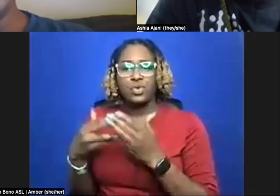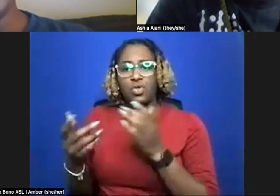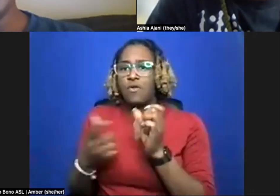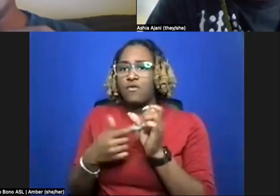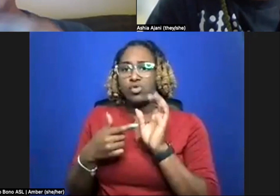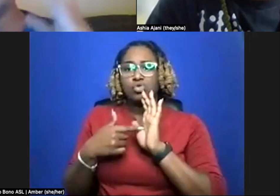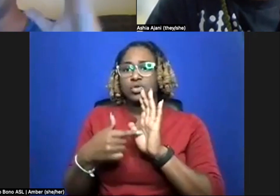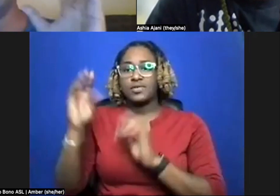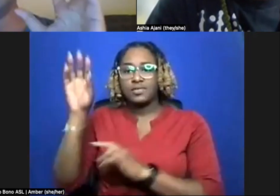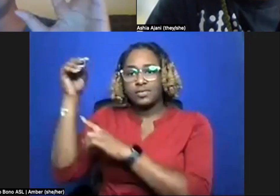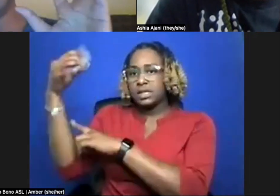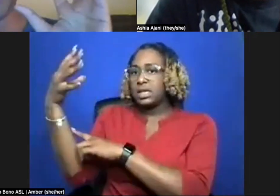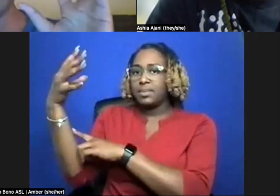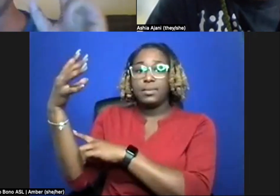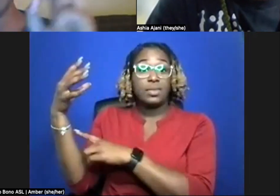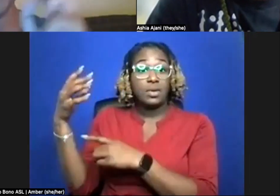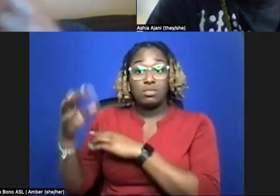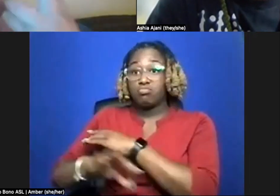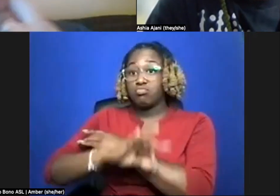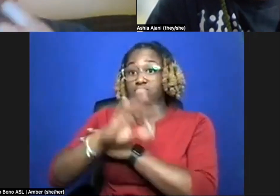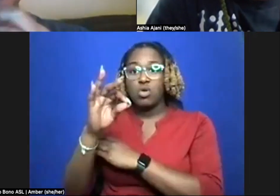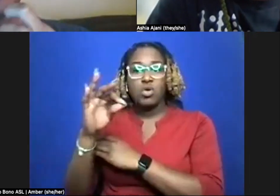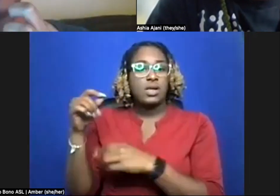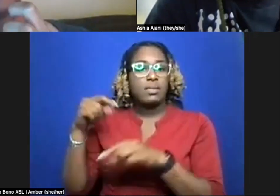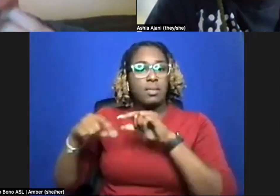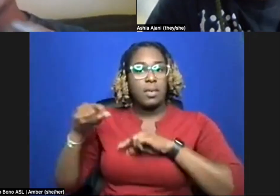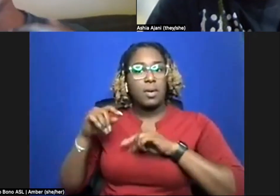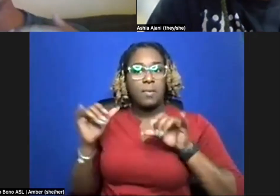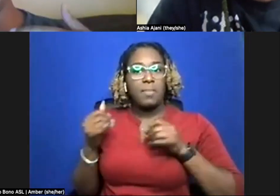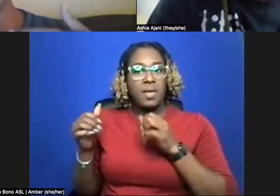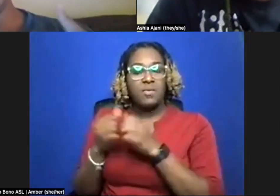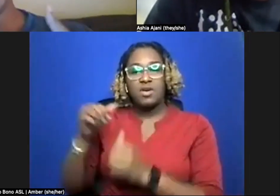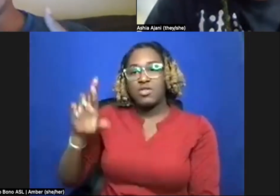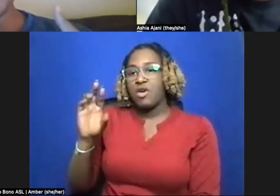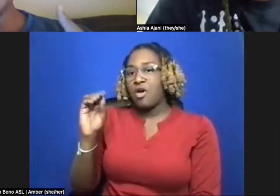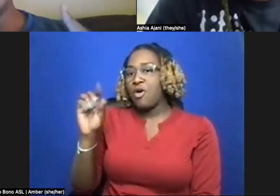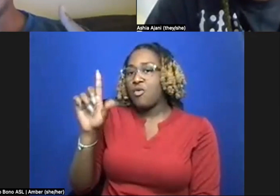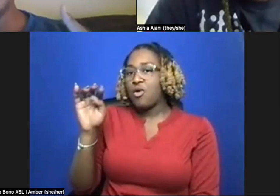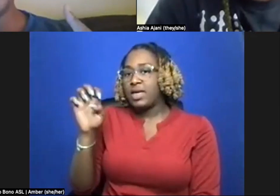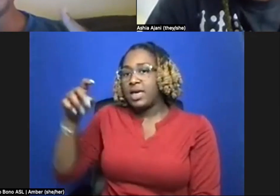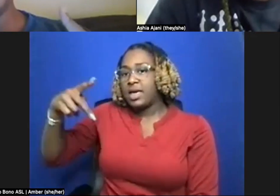which immediately took me back to playing with Rolly-pollys as a kid and my brother had pet